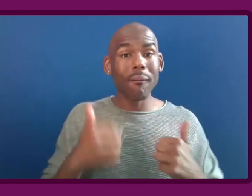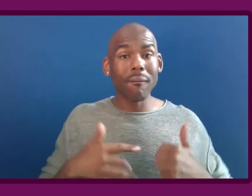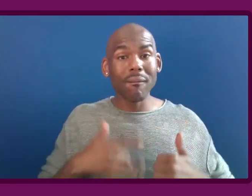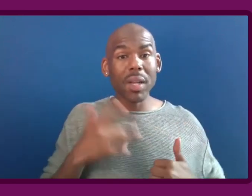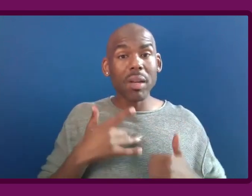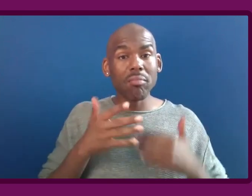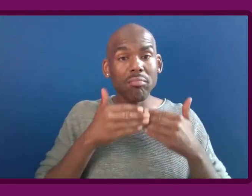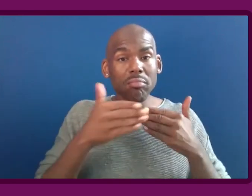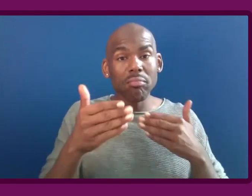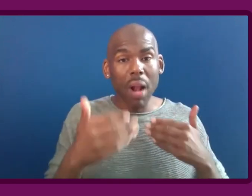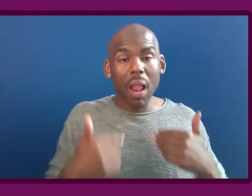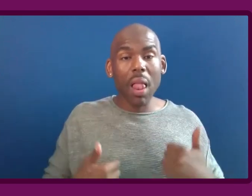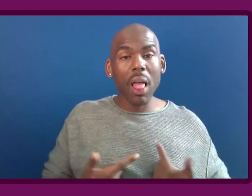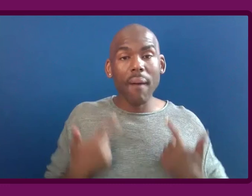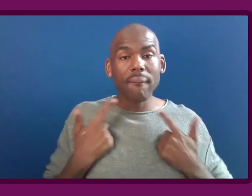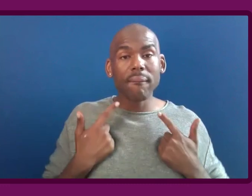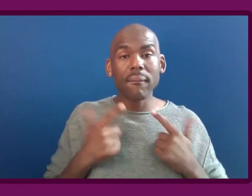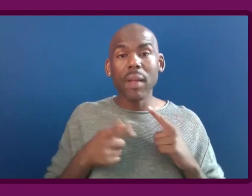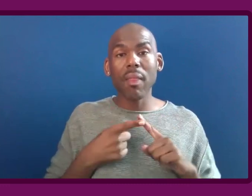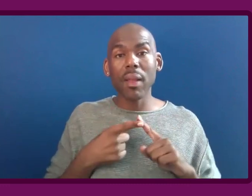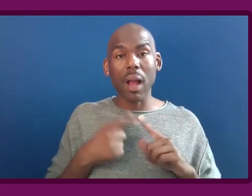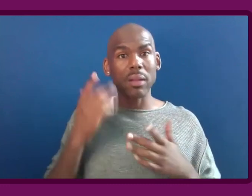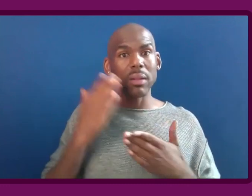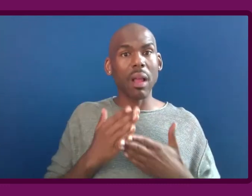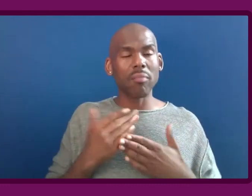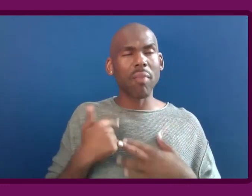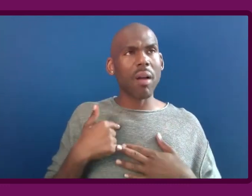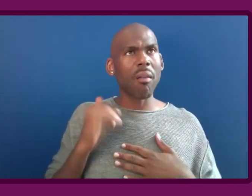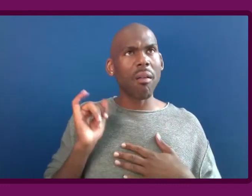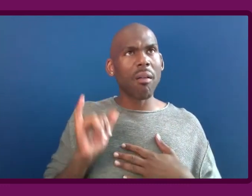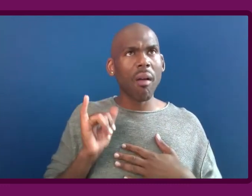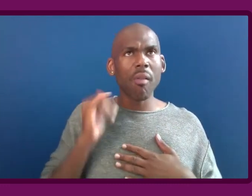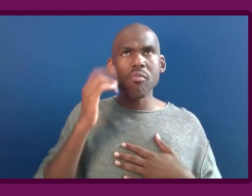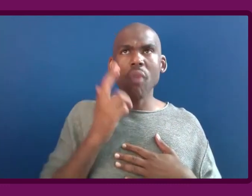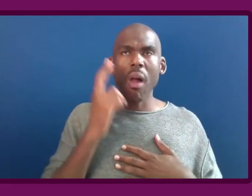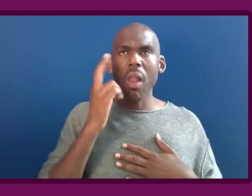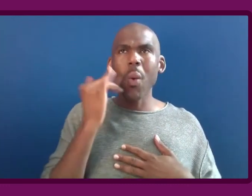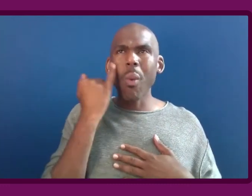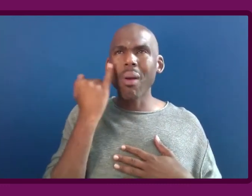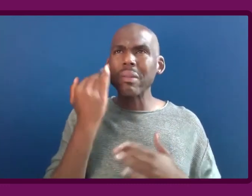I have to tell you that you're not the only one. You're not alone. If you do feel as broken as me,